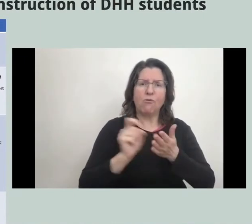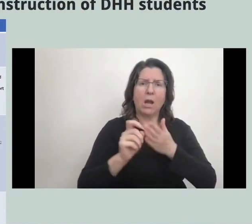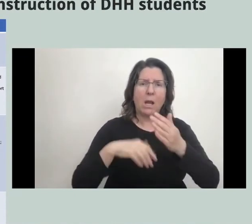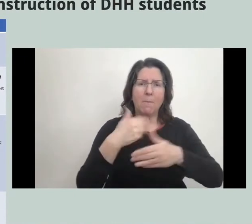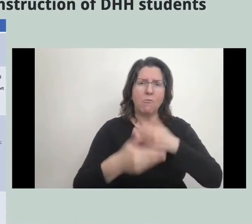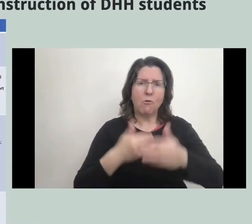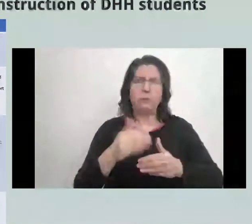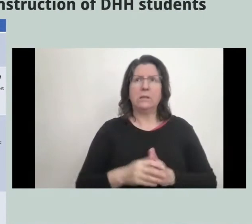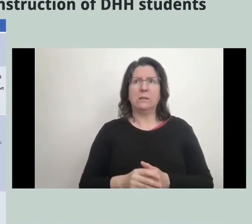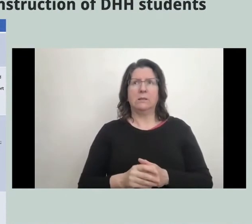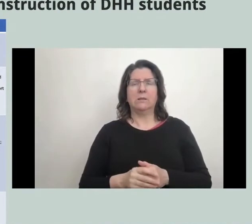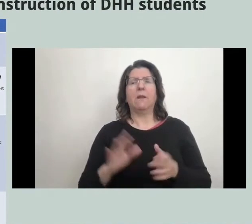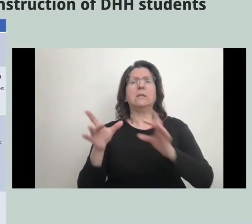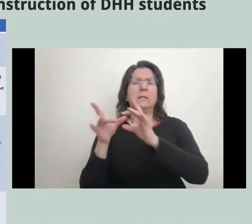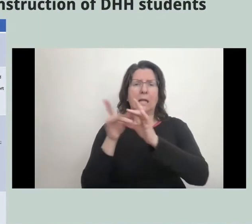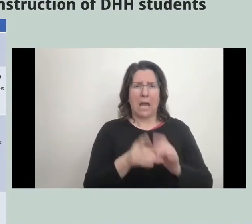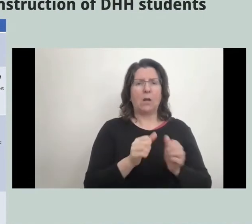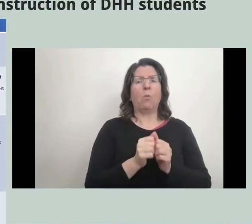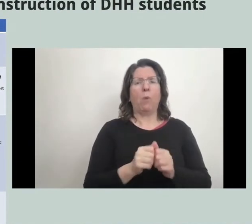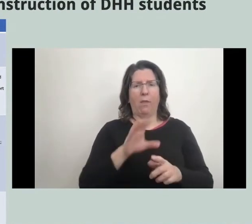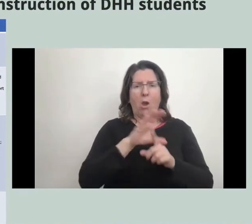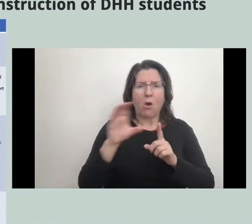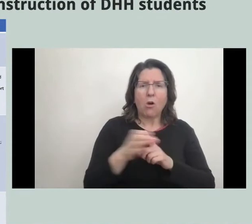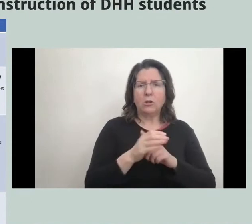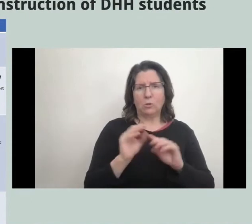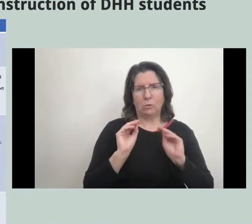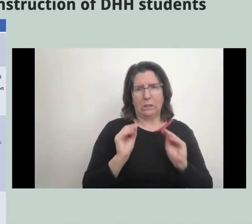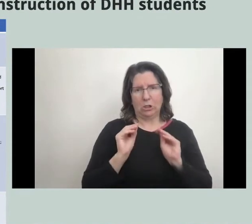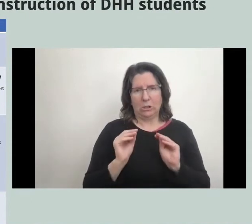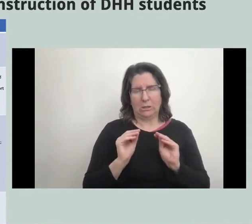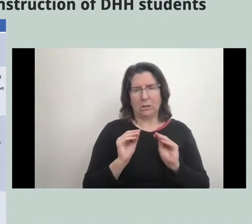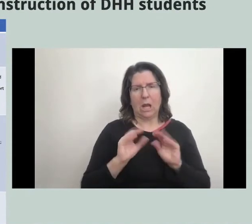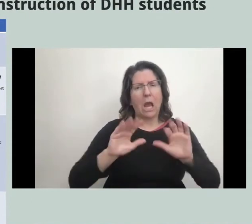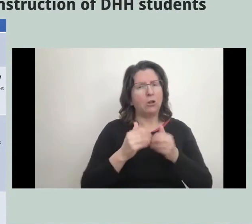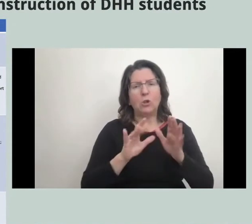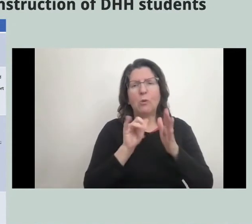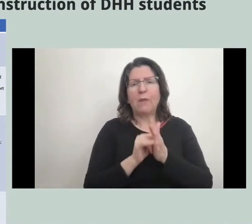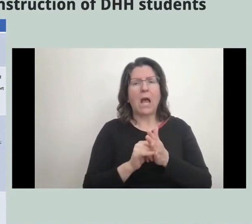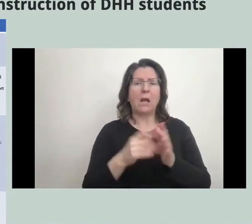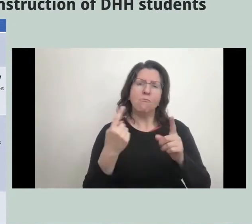. . . to support the students, to connect with the students and connect them to their culture.